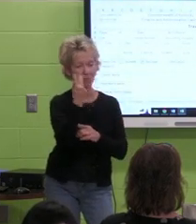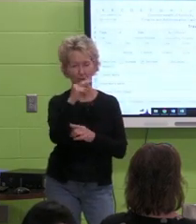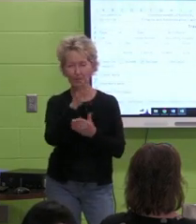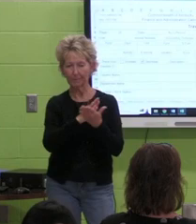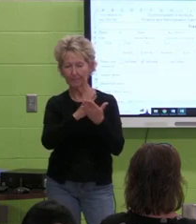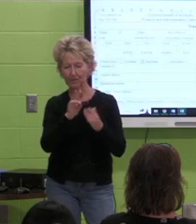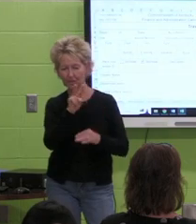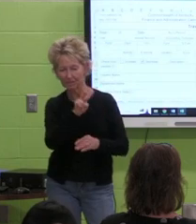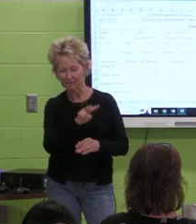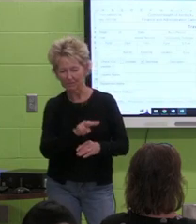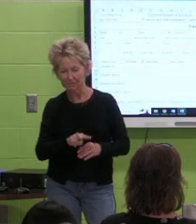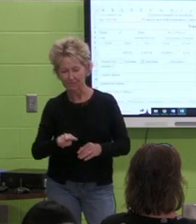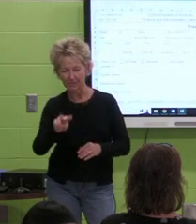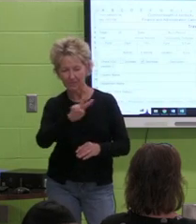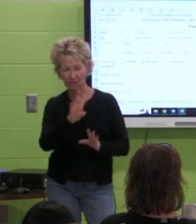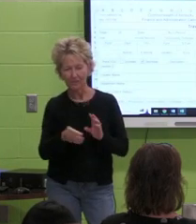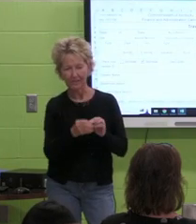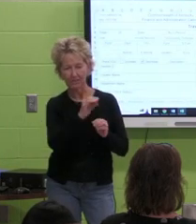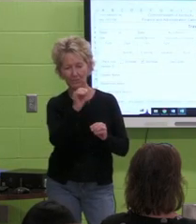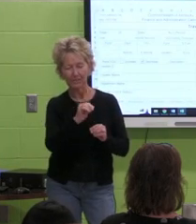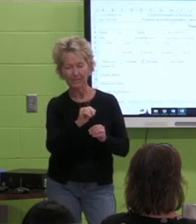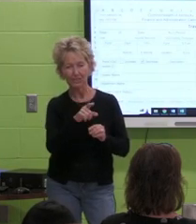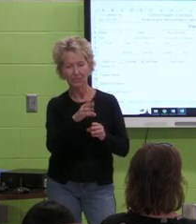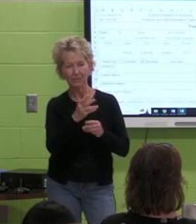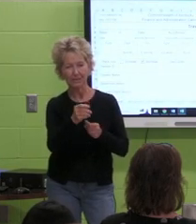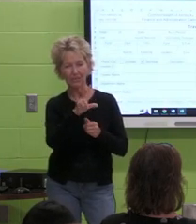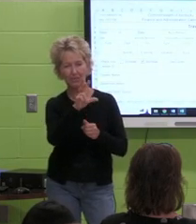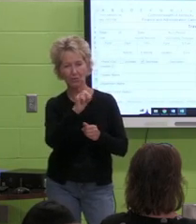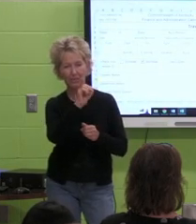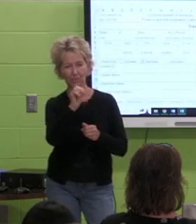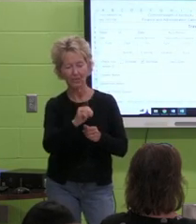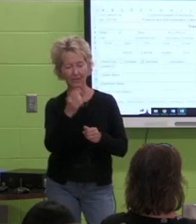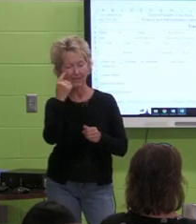and you built in a little percentage and you spent 30% you know I'm I'm a little over for